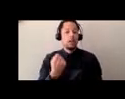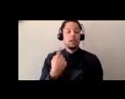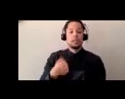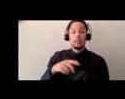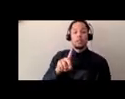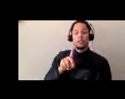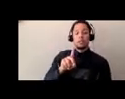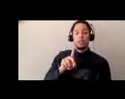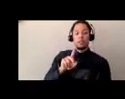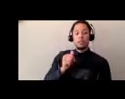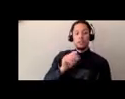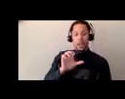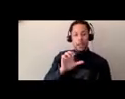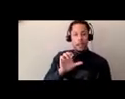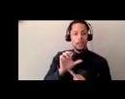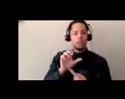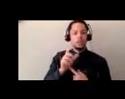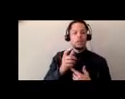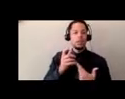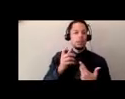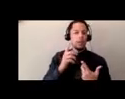We look at affordability in healthcare.